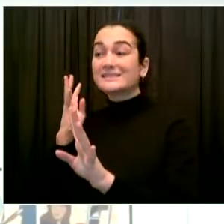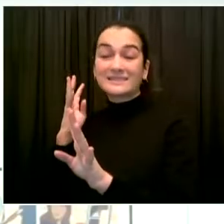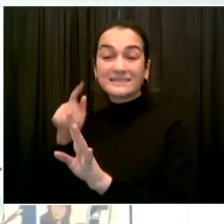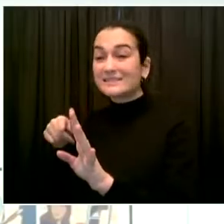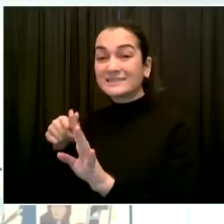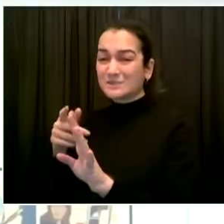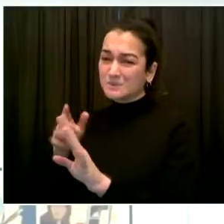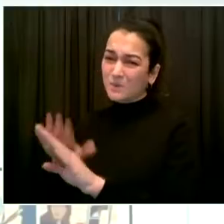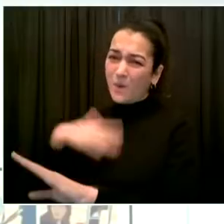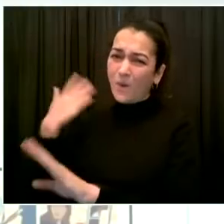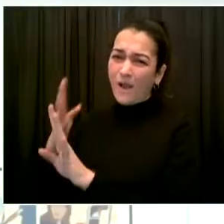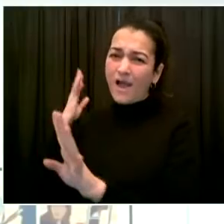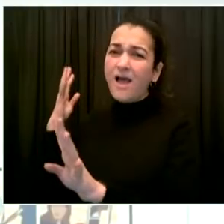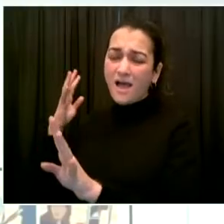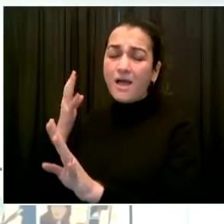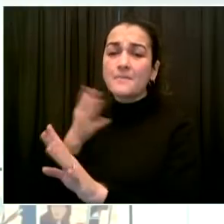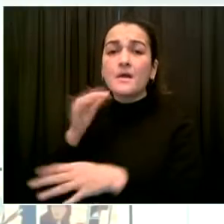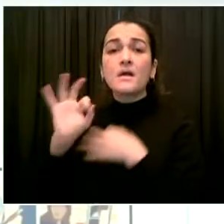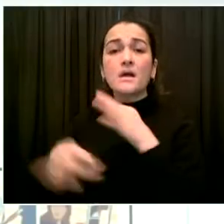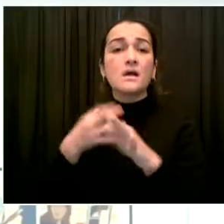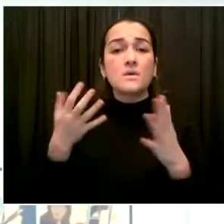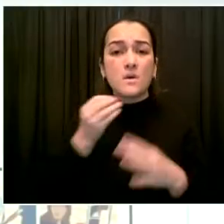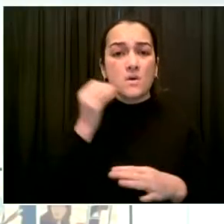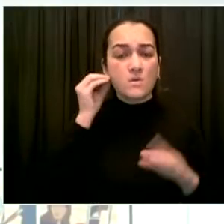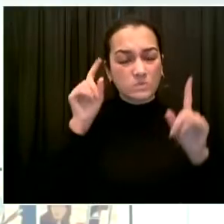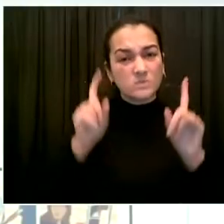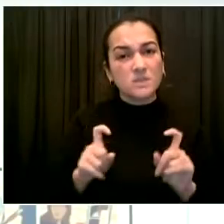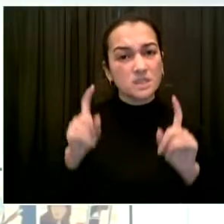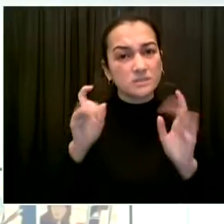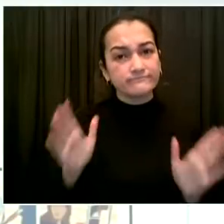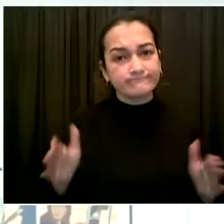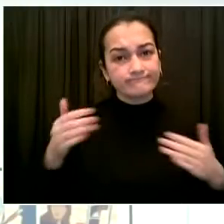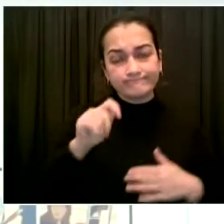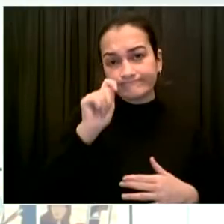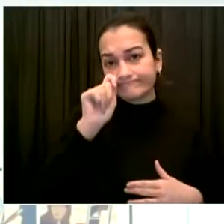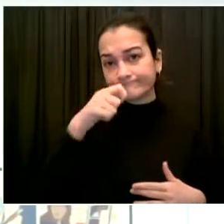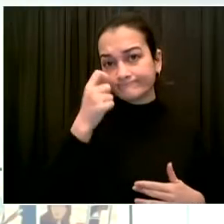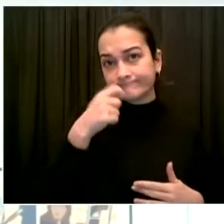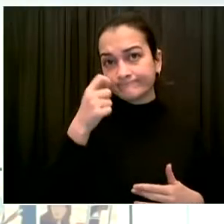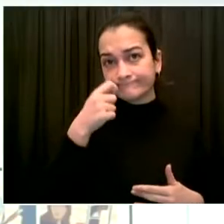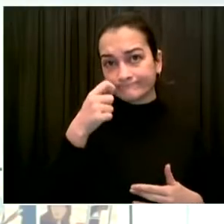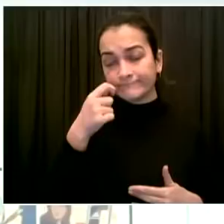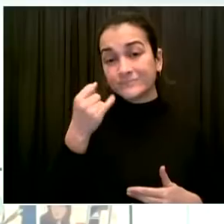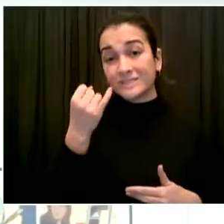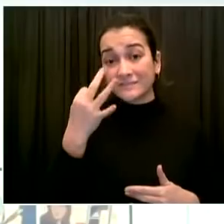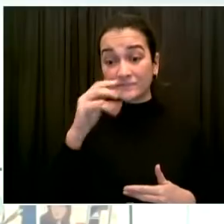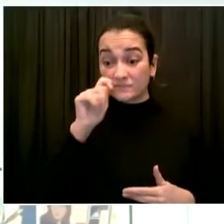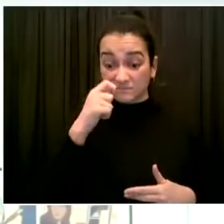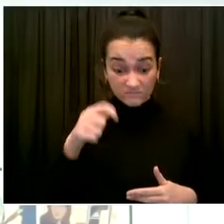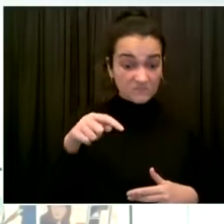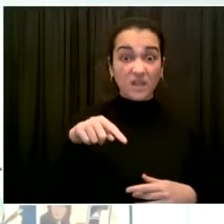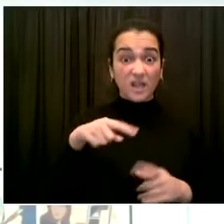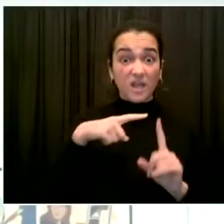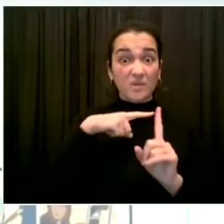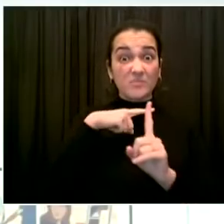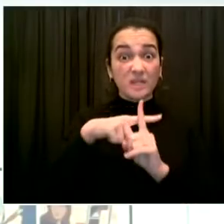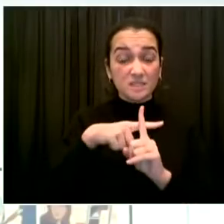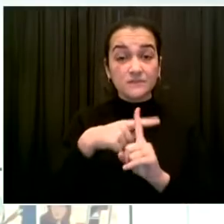REGULAR HOME SELF TESTS I SUPPLIES WILL INCREASE.